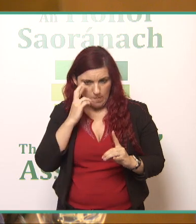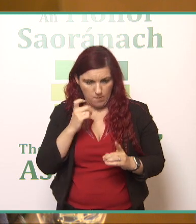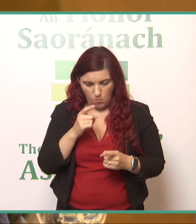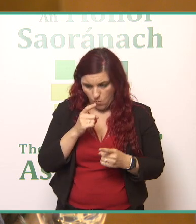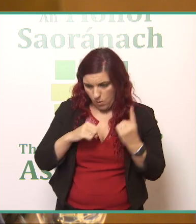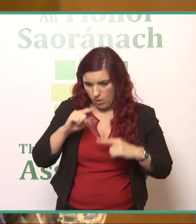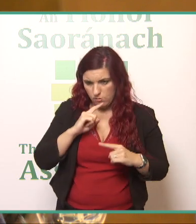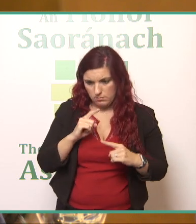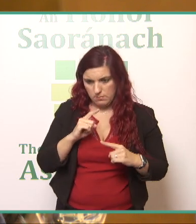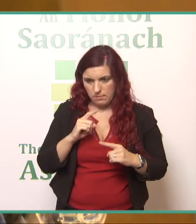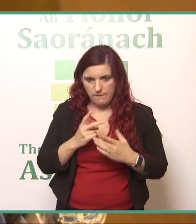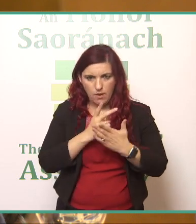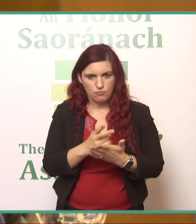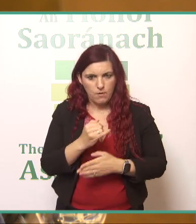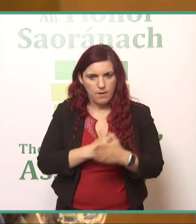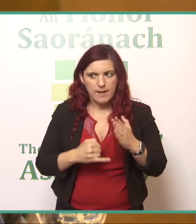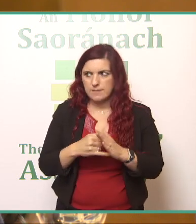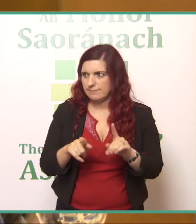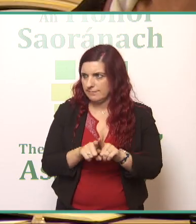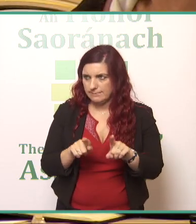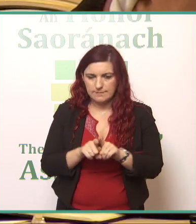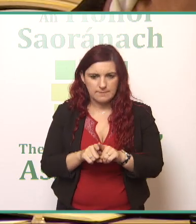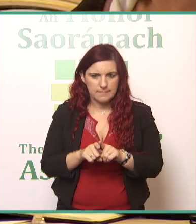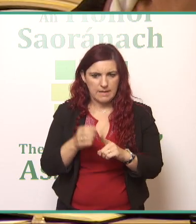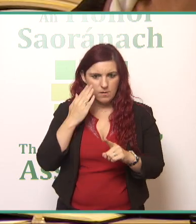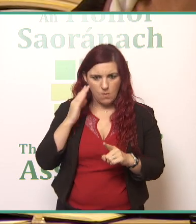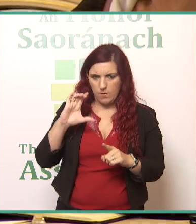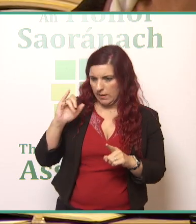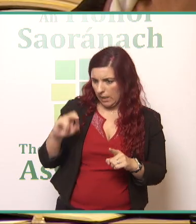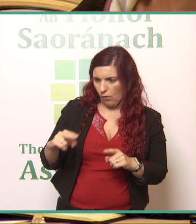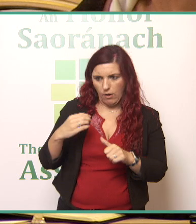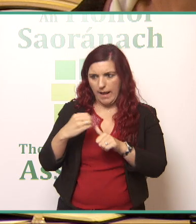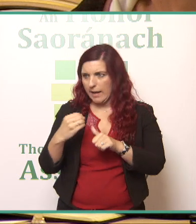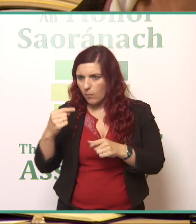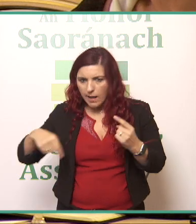organization as well as indeed Kieran and anyone else who's been speaking about this